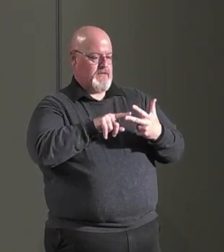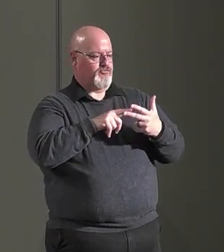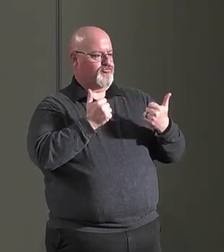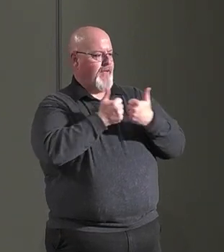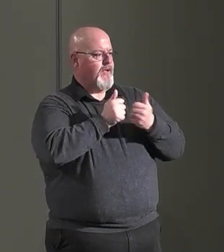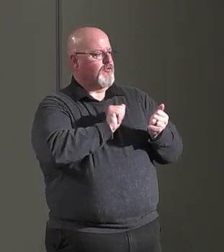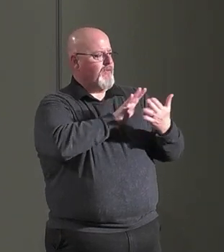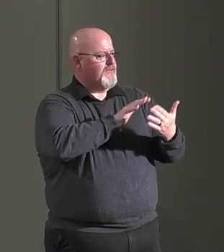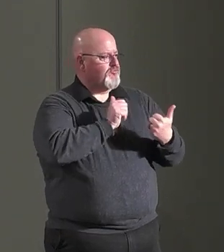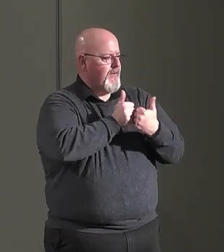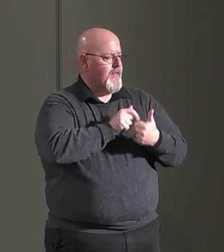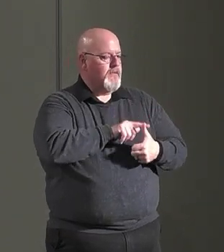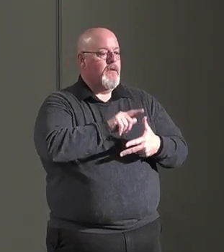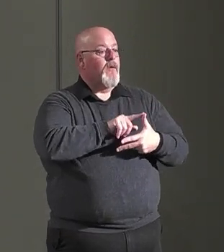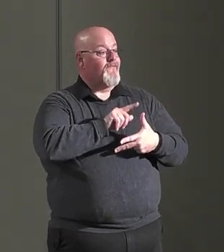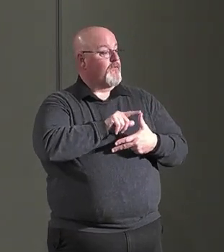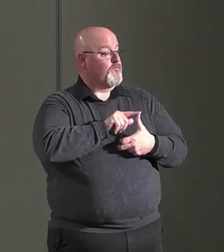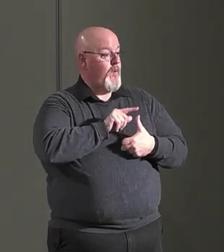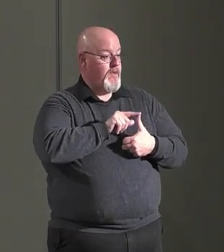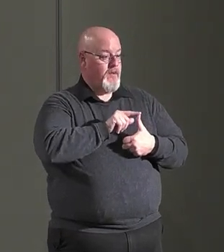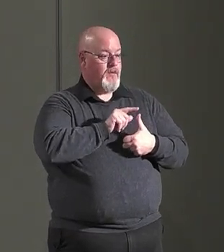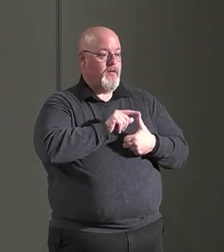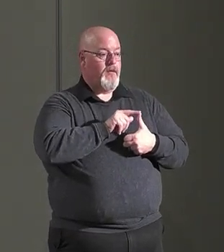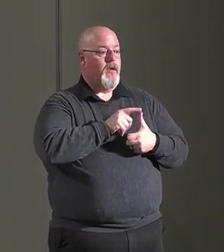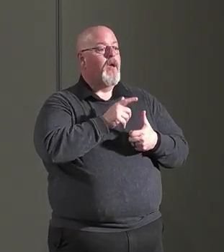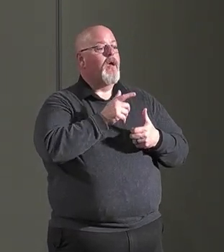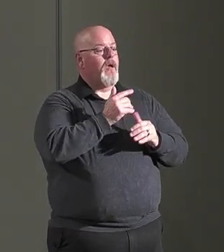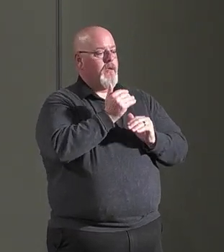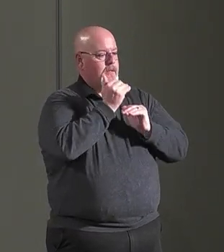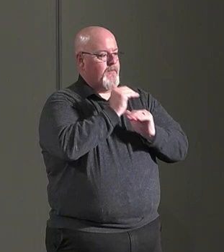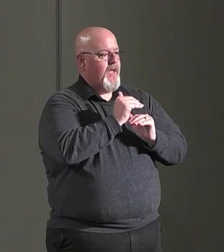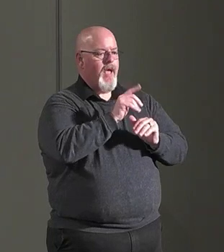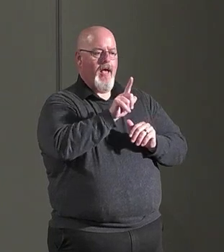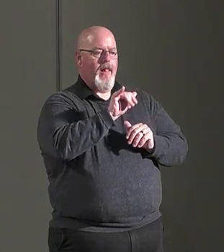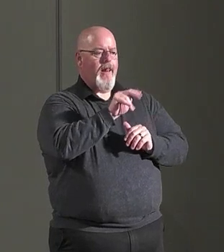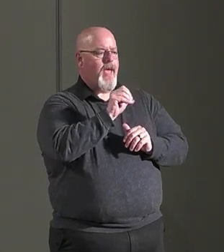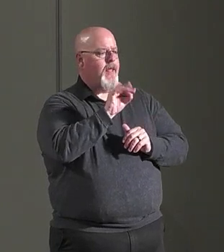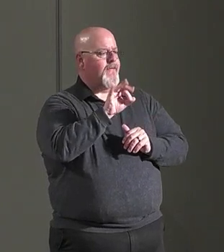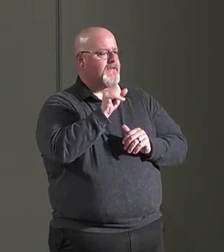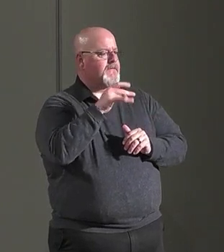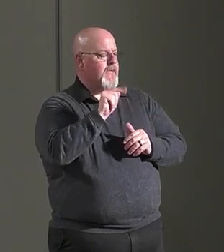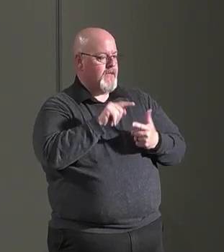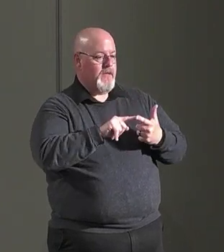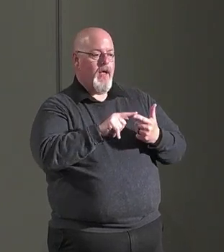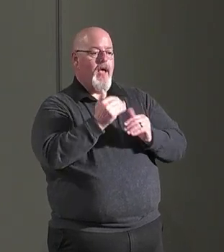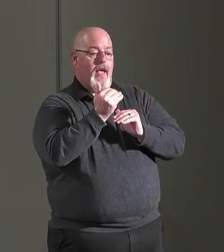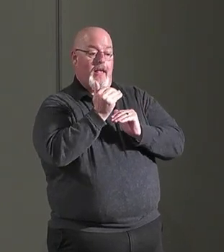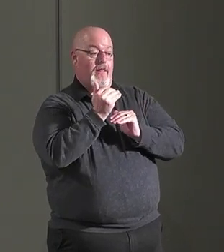Namely, the first one is the limitation of line of sight, second one is limitation of